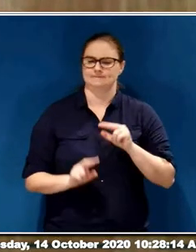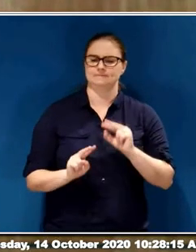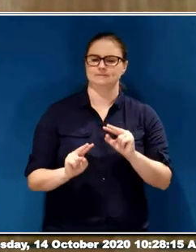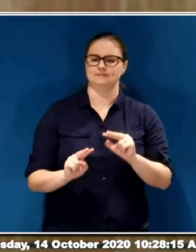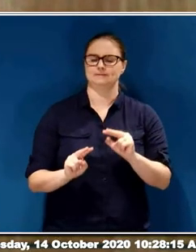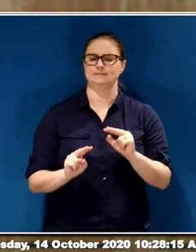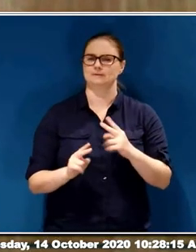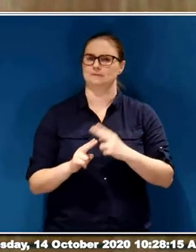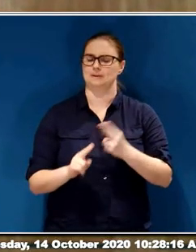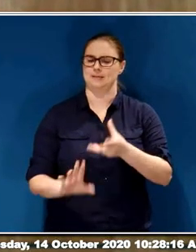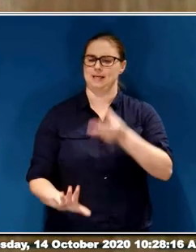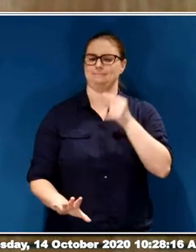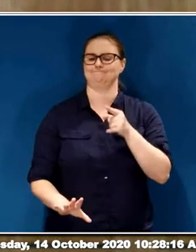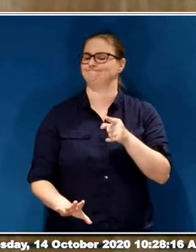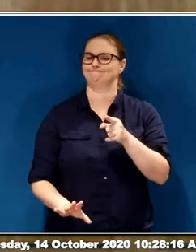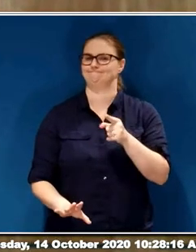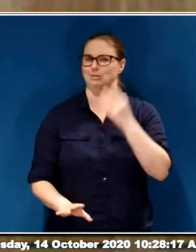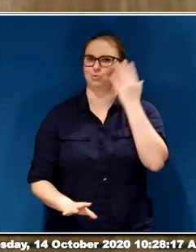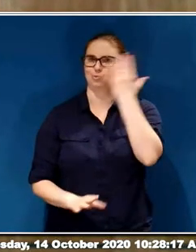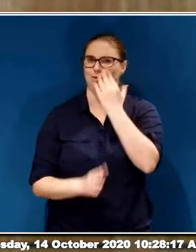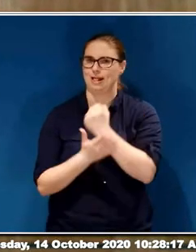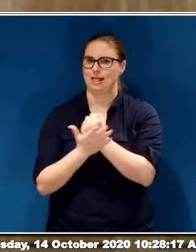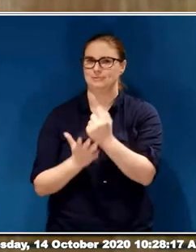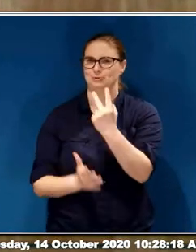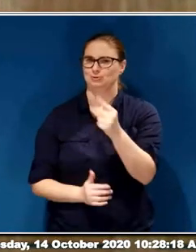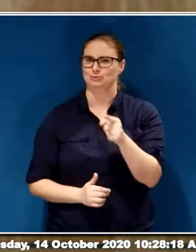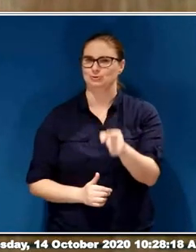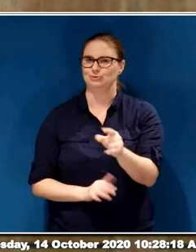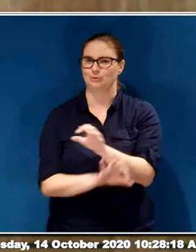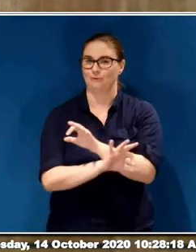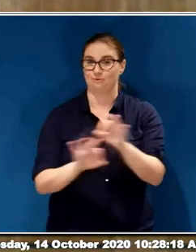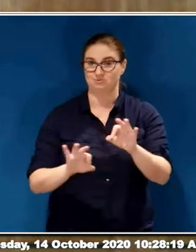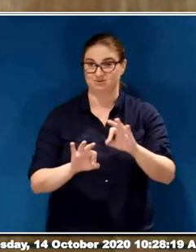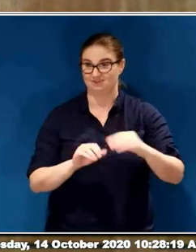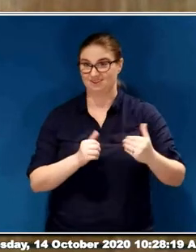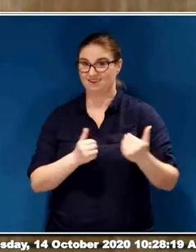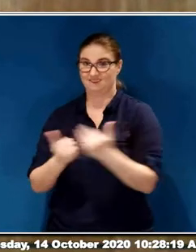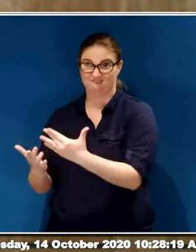very or any support or very little support to Kobe.